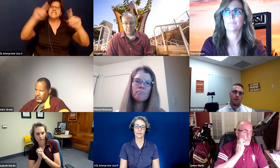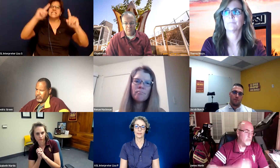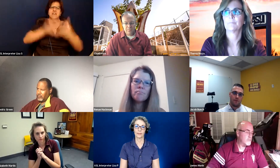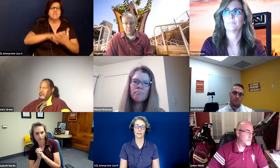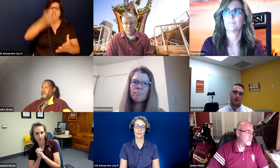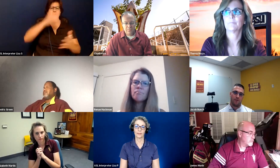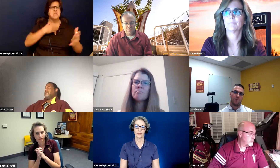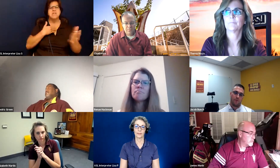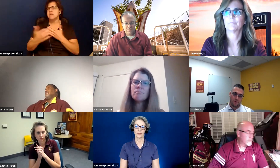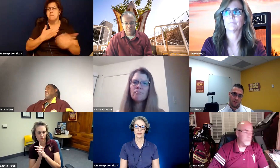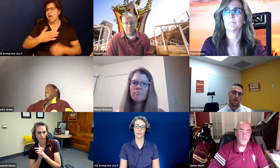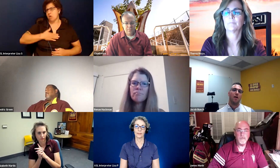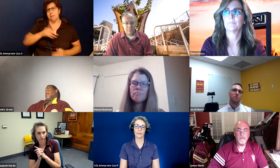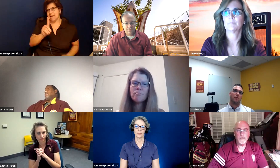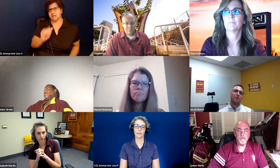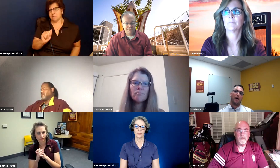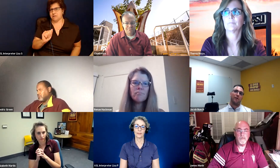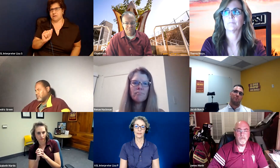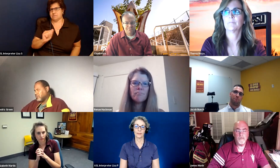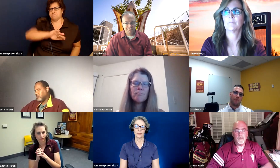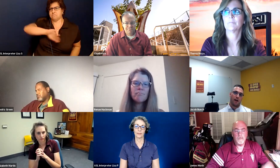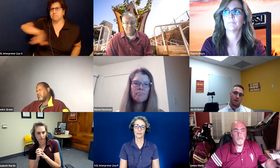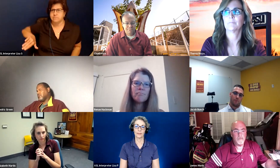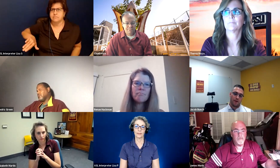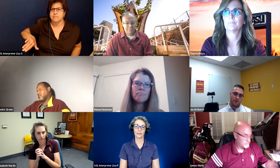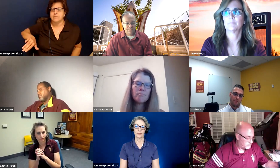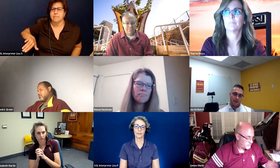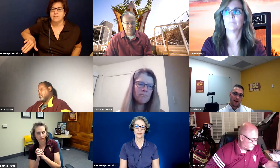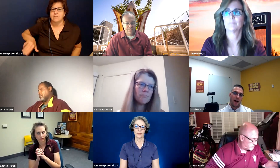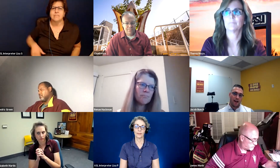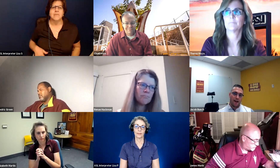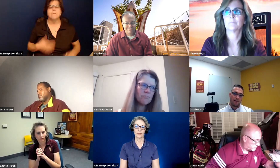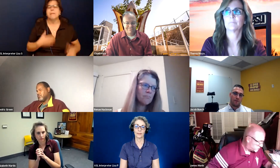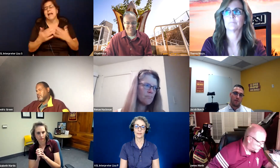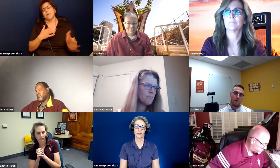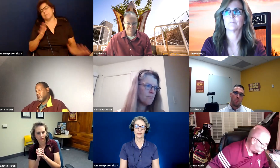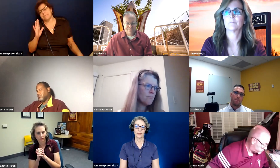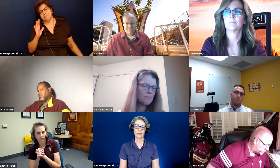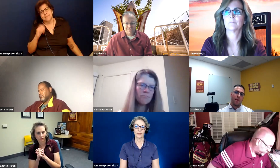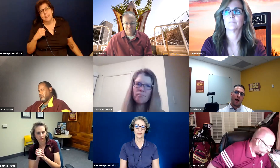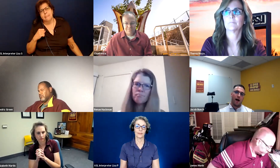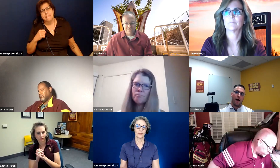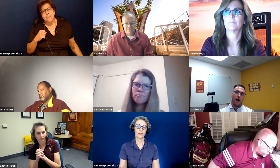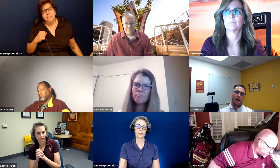of my disability. So, but anyway I connect with that experience